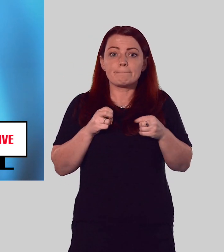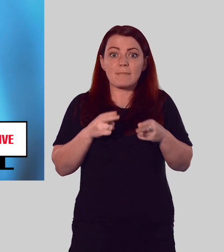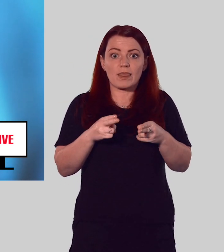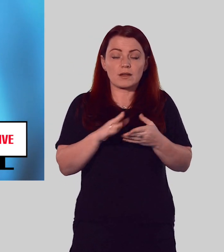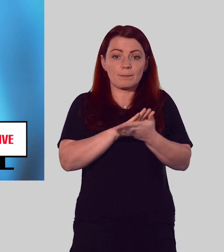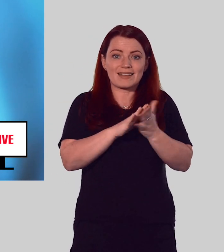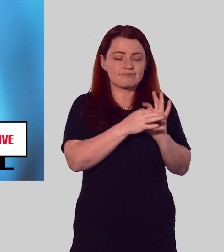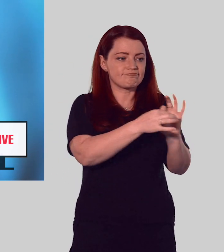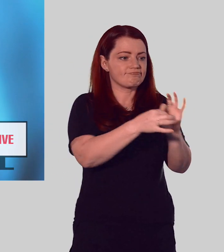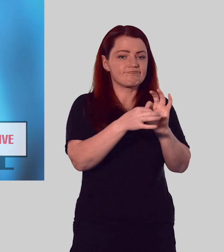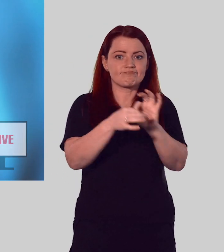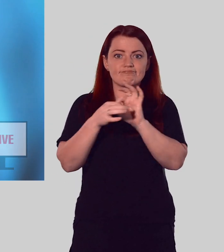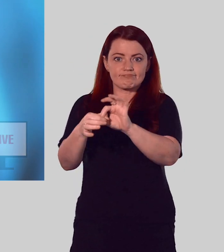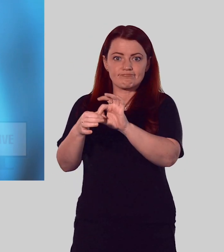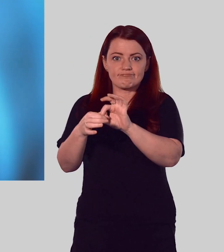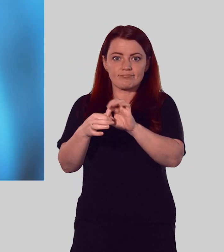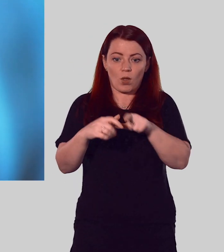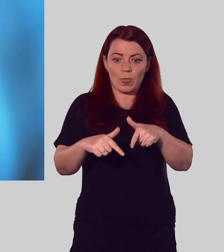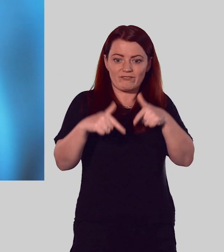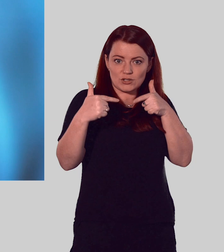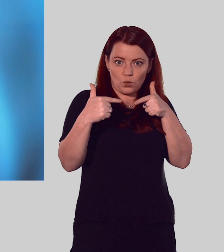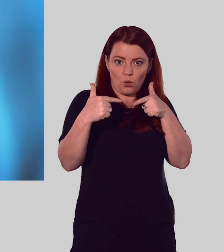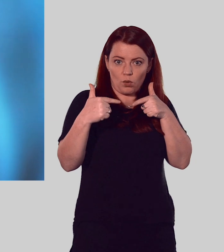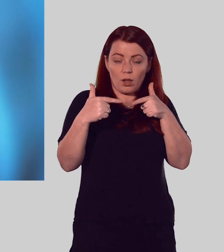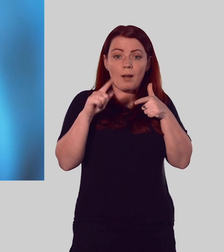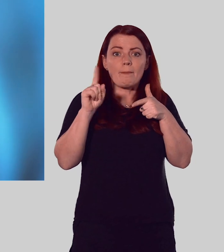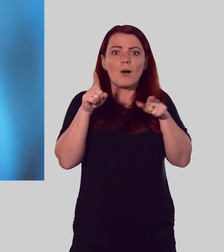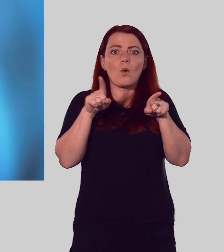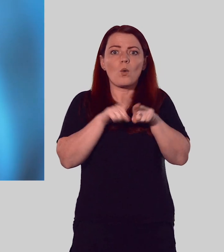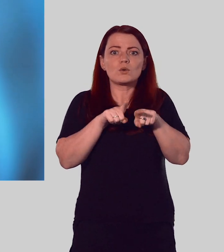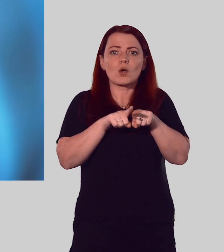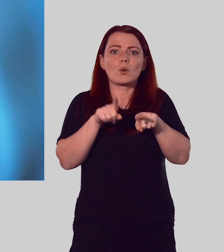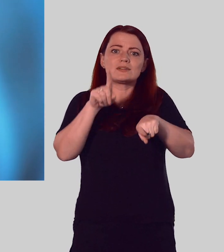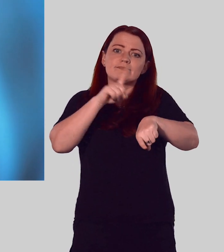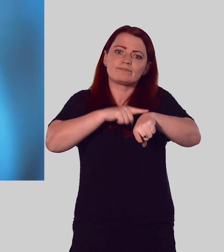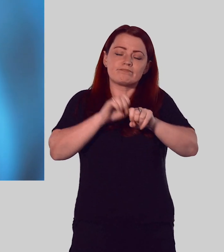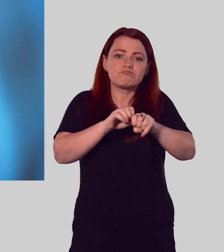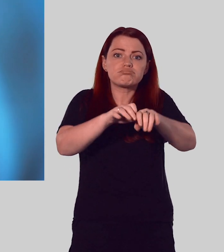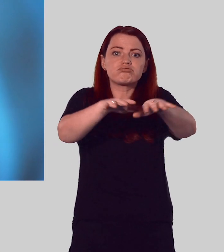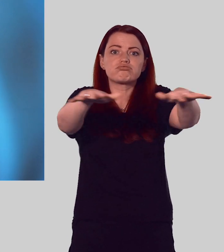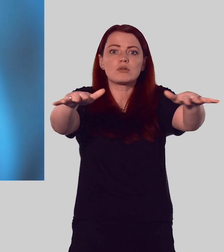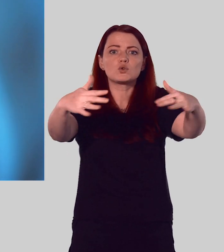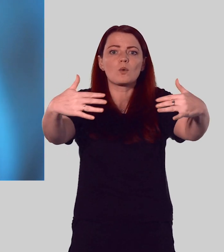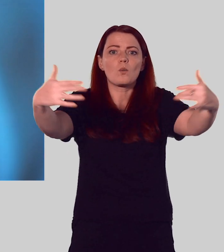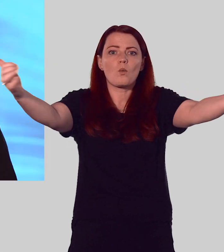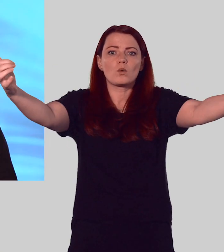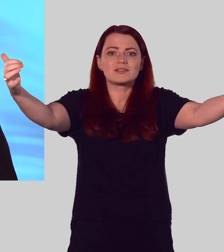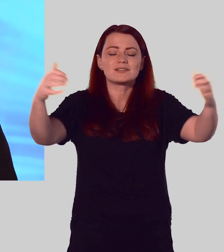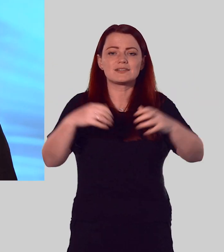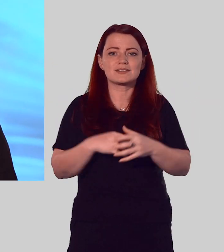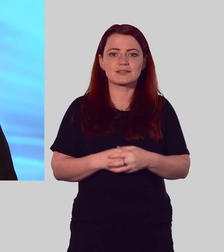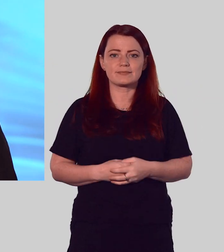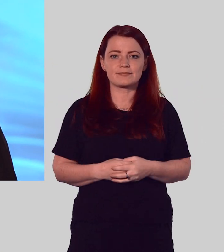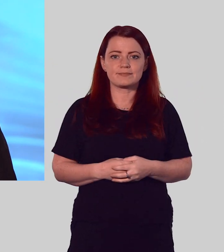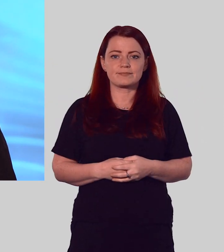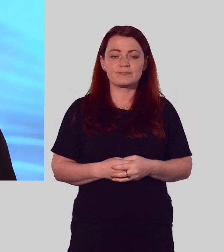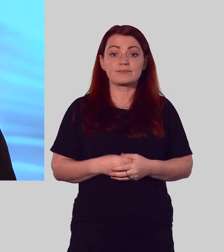group of participants on the video call as well as distributing the work to a wider audience. If you're using a platform such